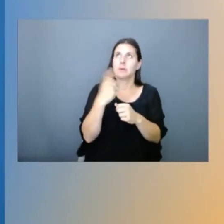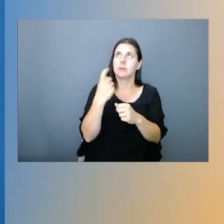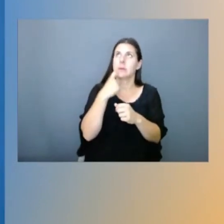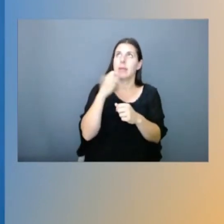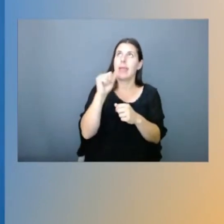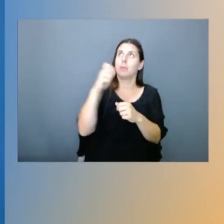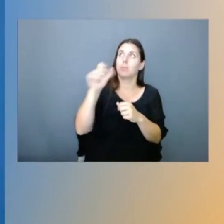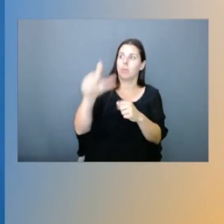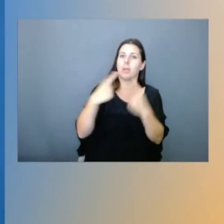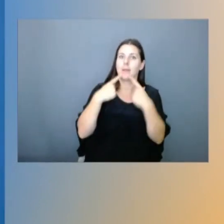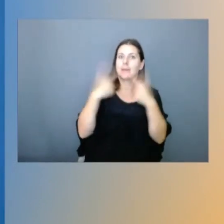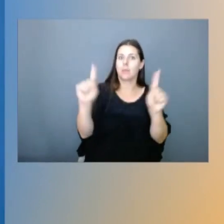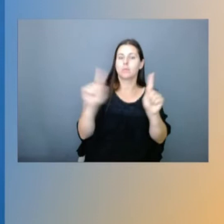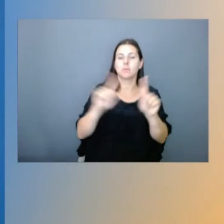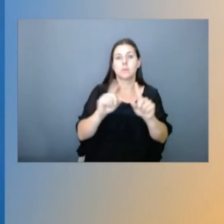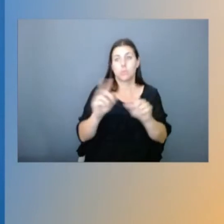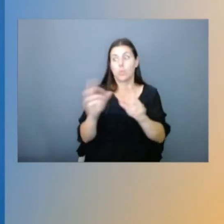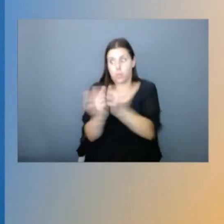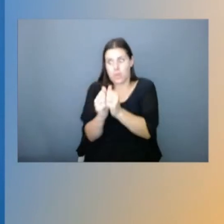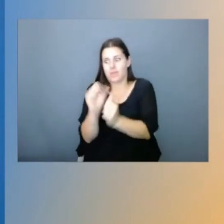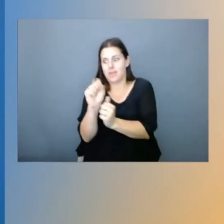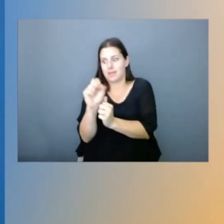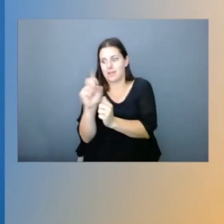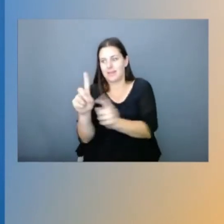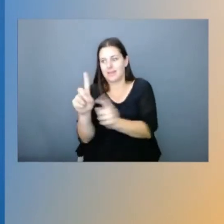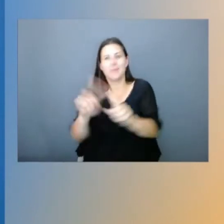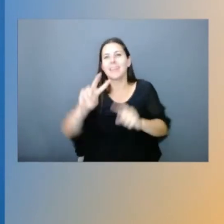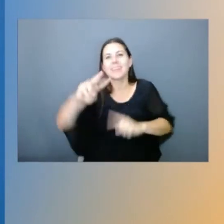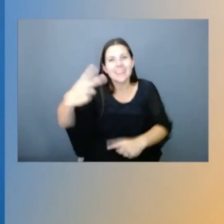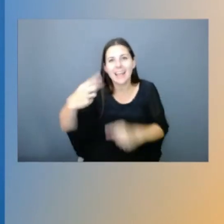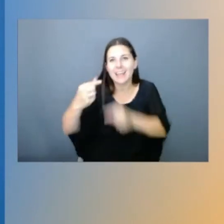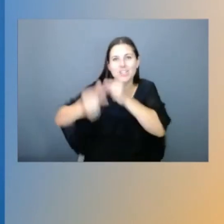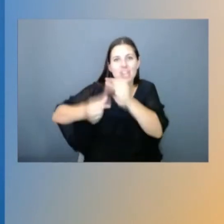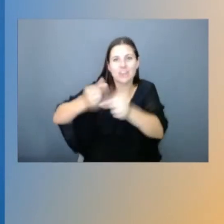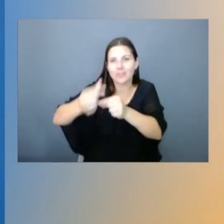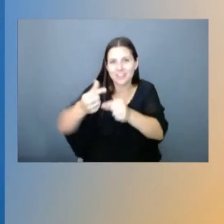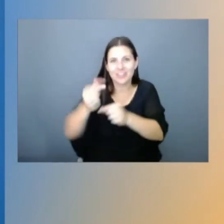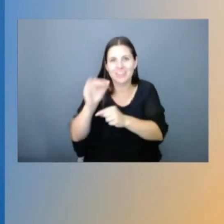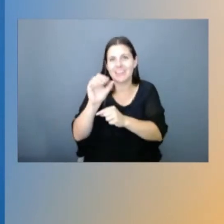but guess what, that is the second generation Nitro SSD. So what we really did is we took all the learnings